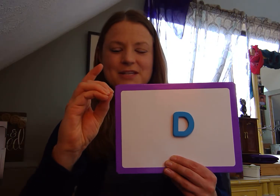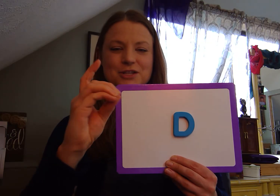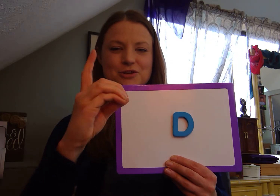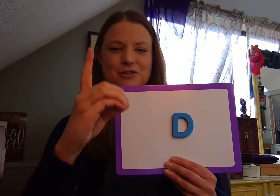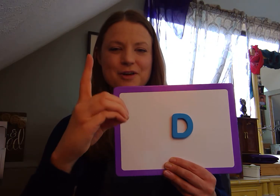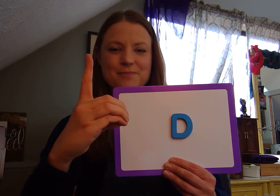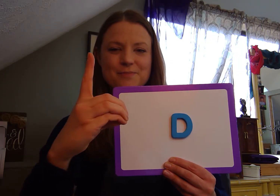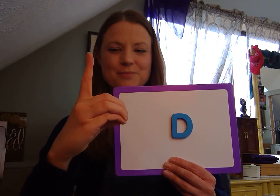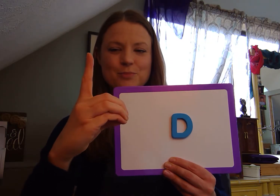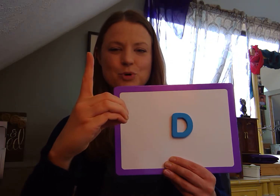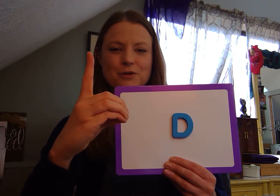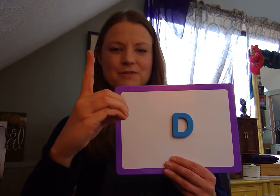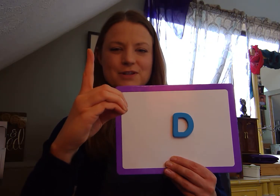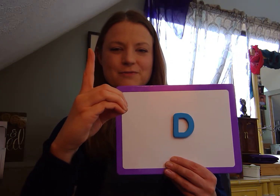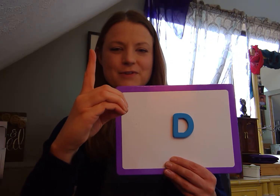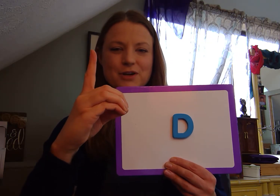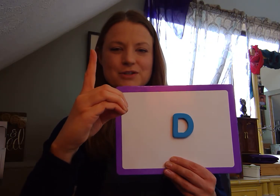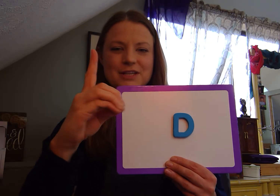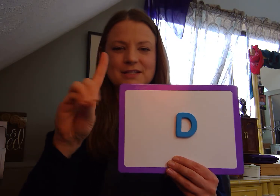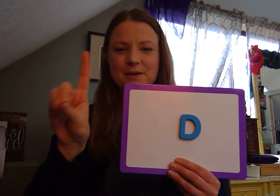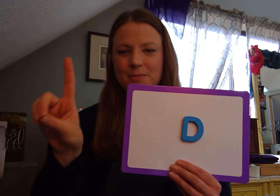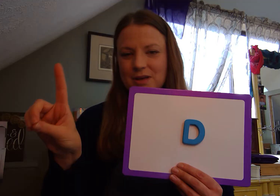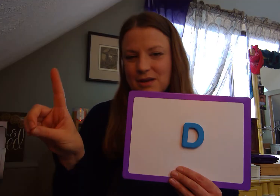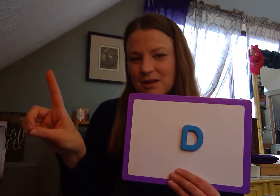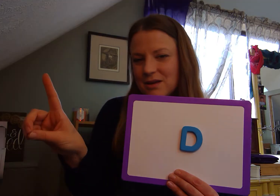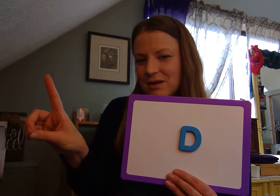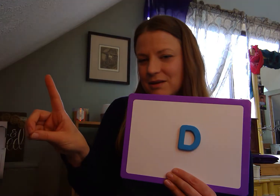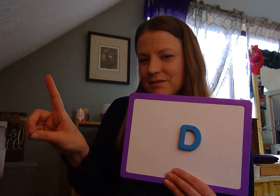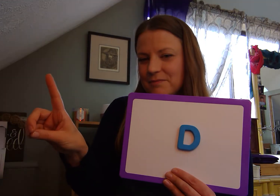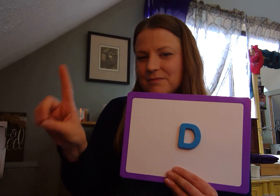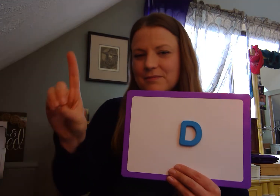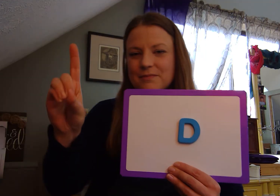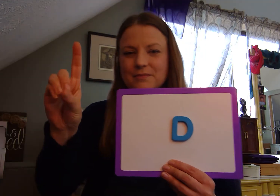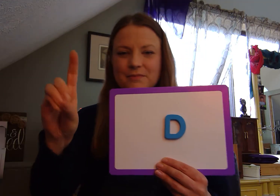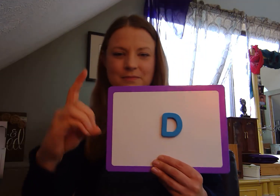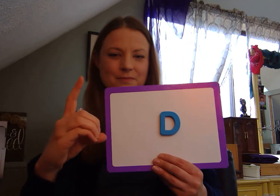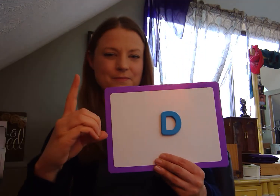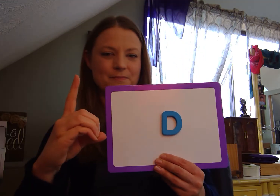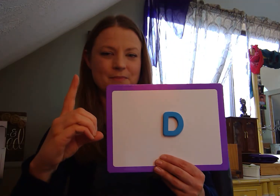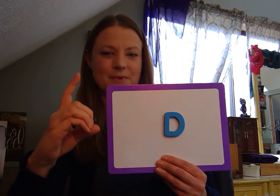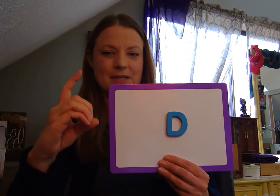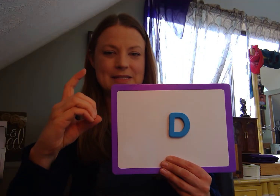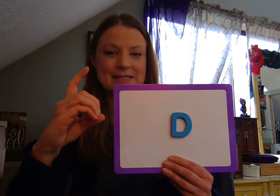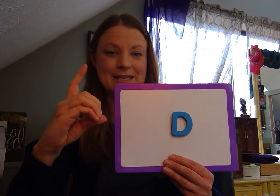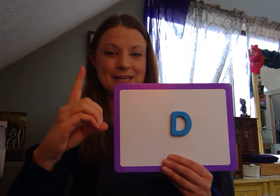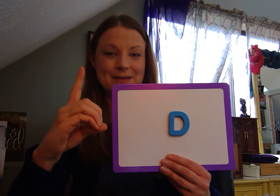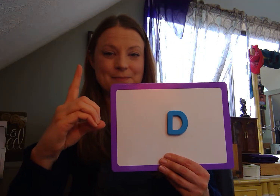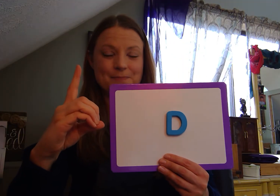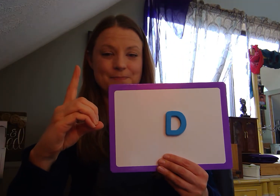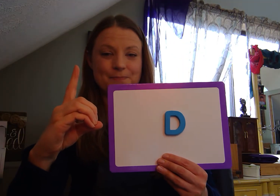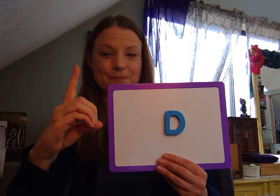and touch your thumb pointer finger sticks up "D"